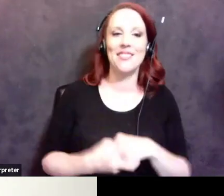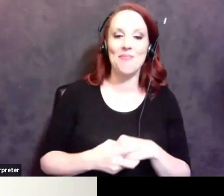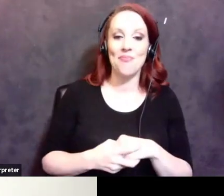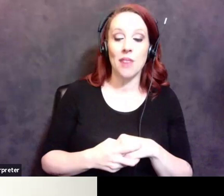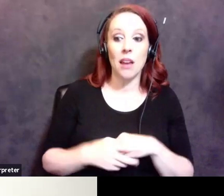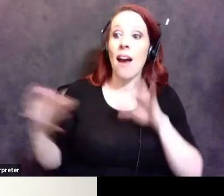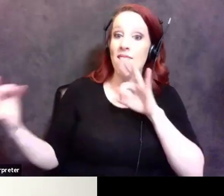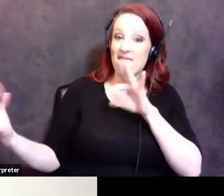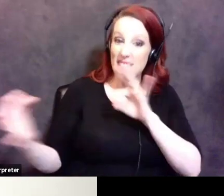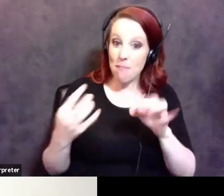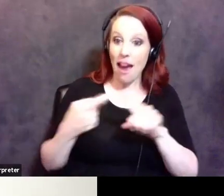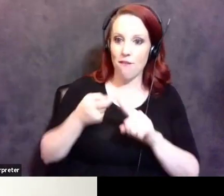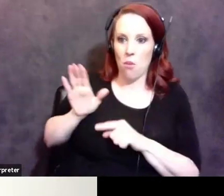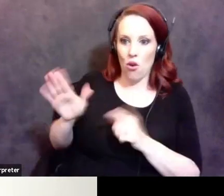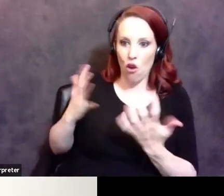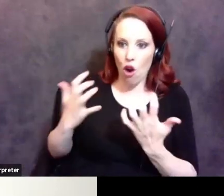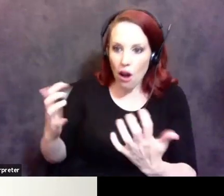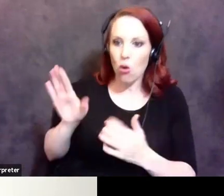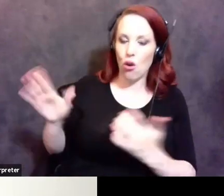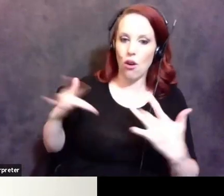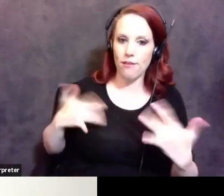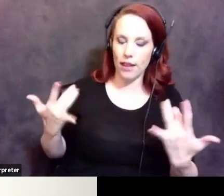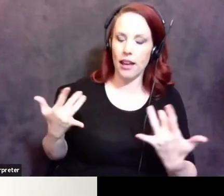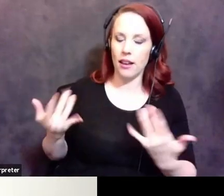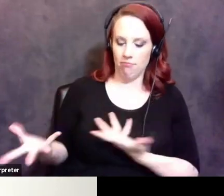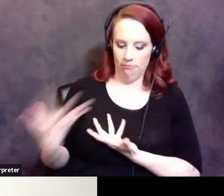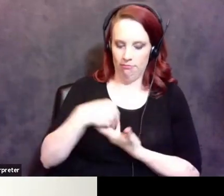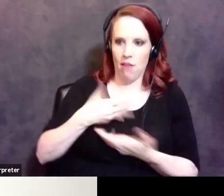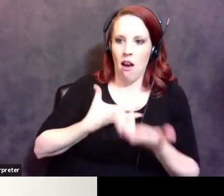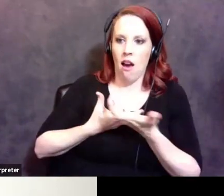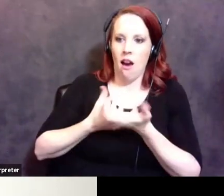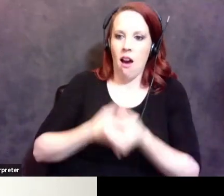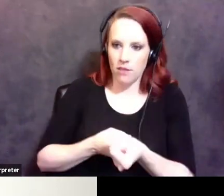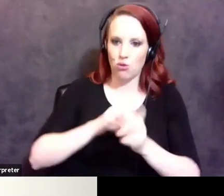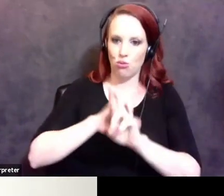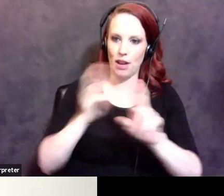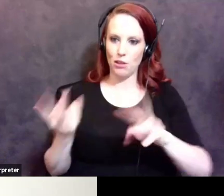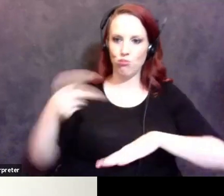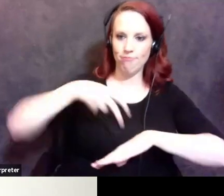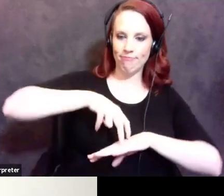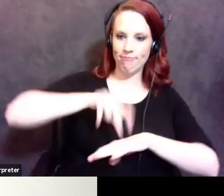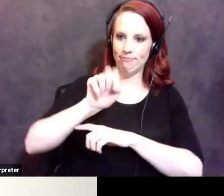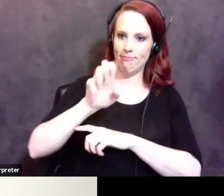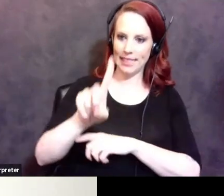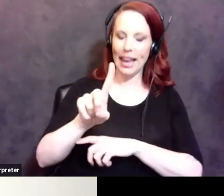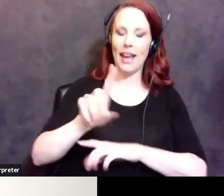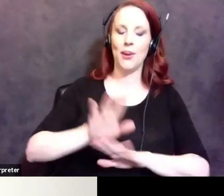and that event gave me the confident I needed to step on stage at TED with grace. So thank